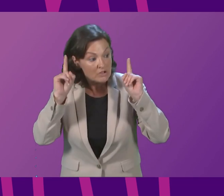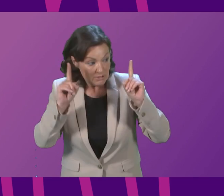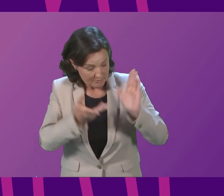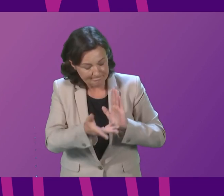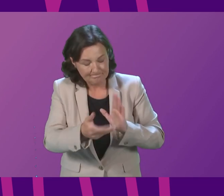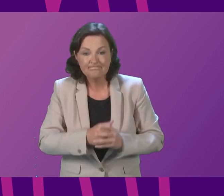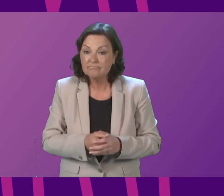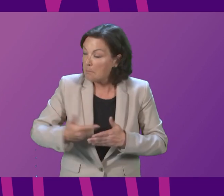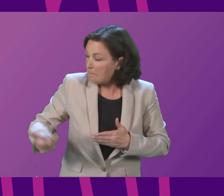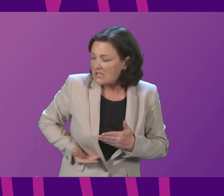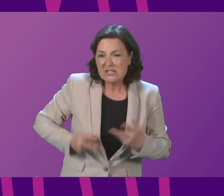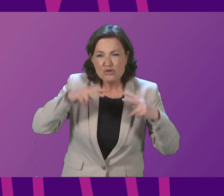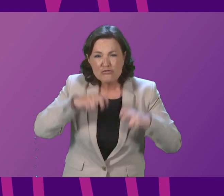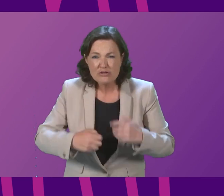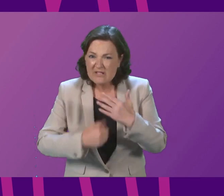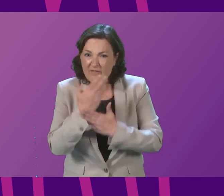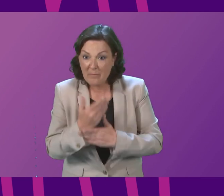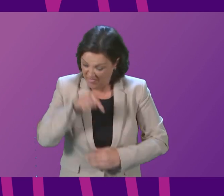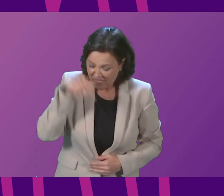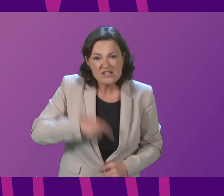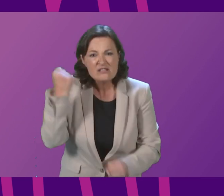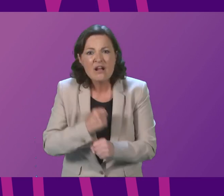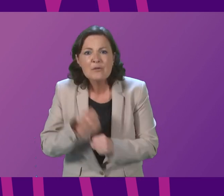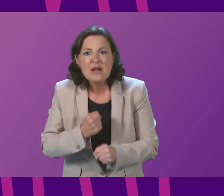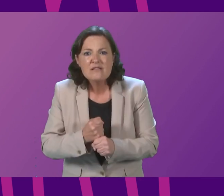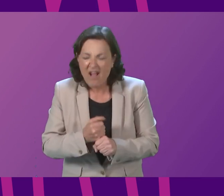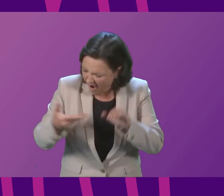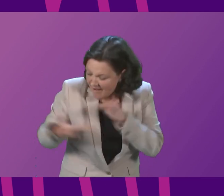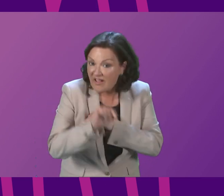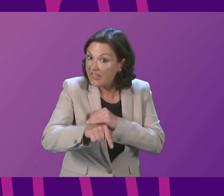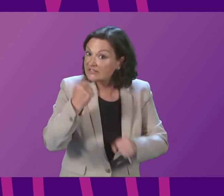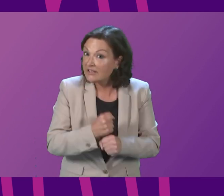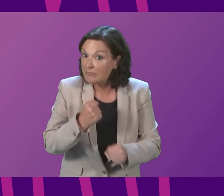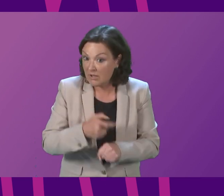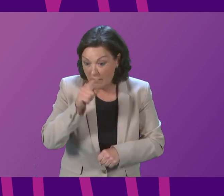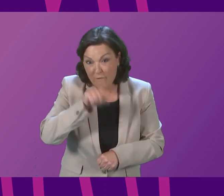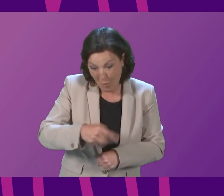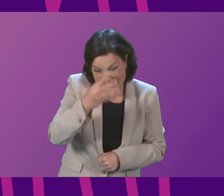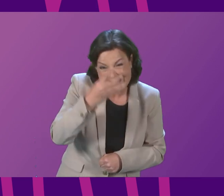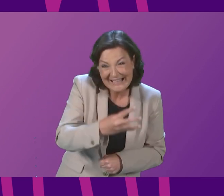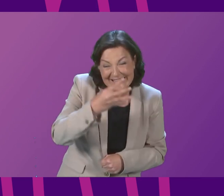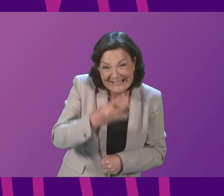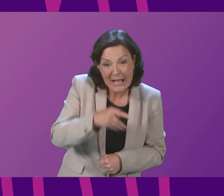Business research and development is up under this Government by 99.5 per cent, compared